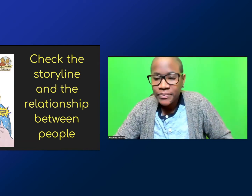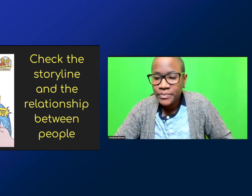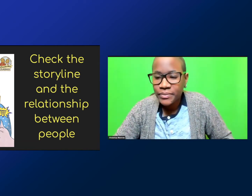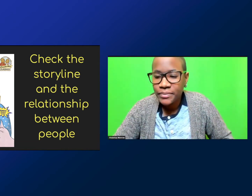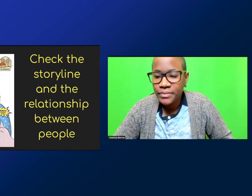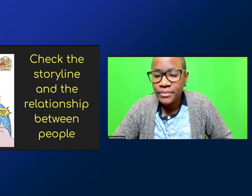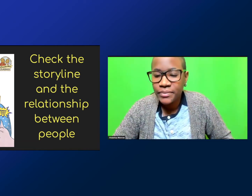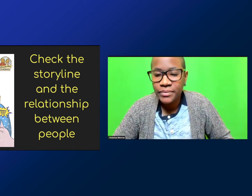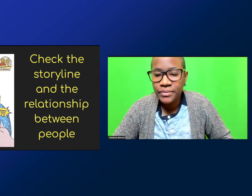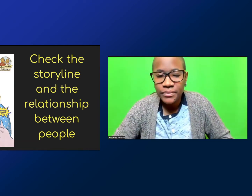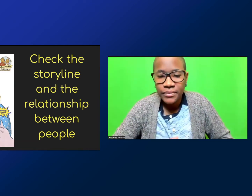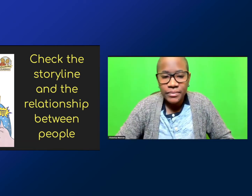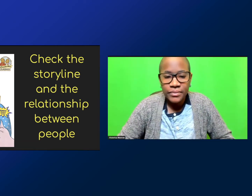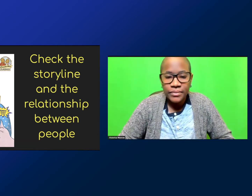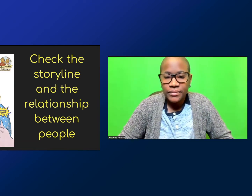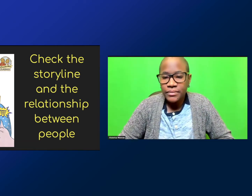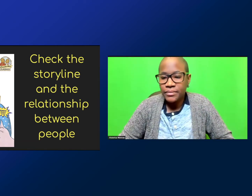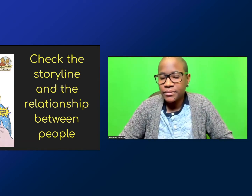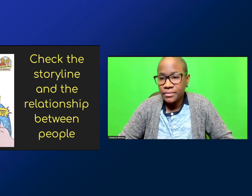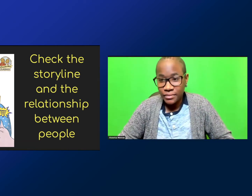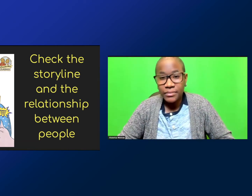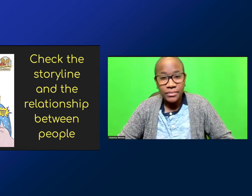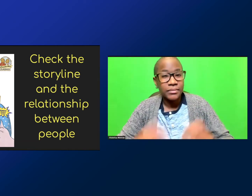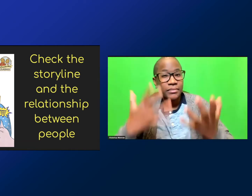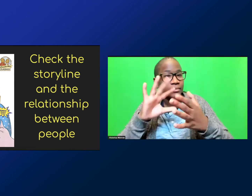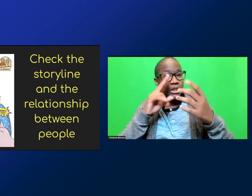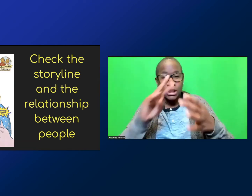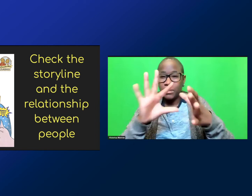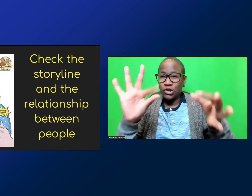the storyline and relationship between people is something else you can do to analyze these texts